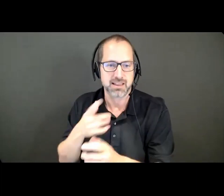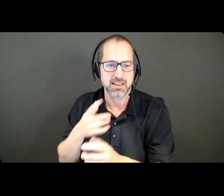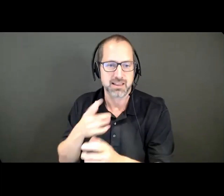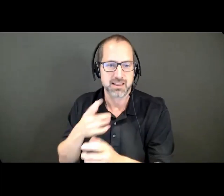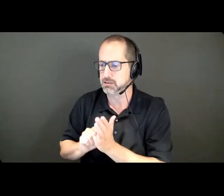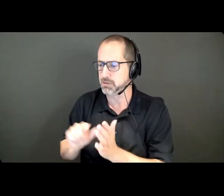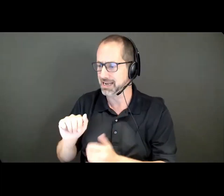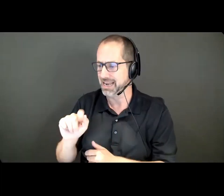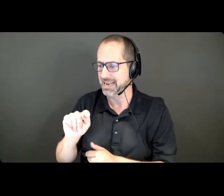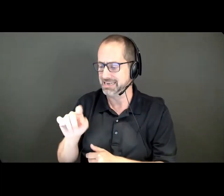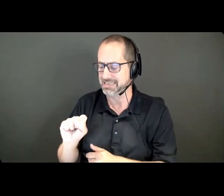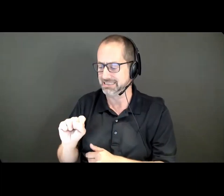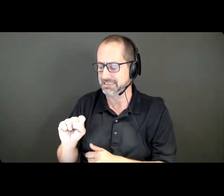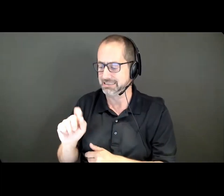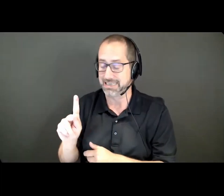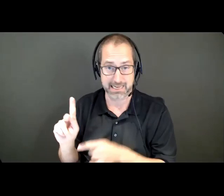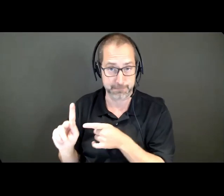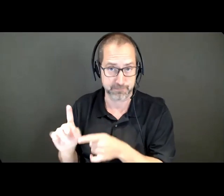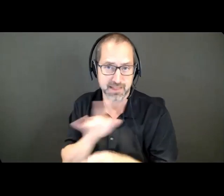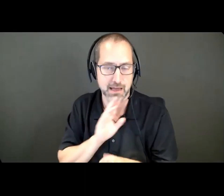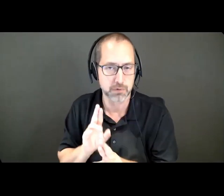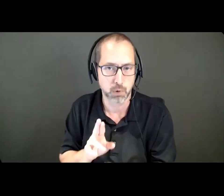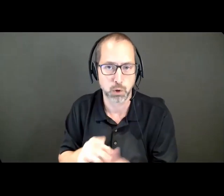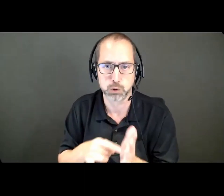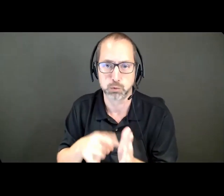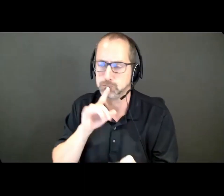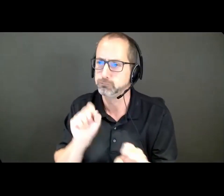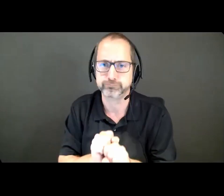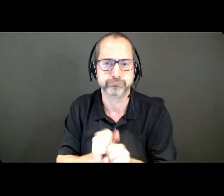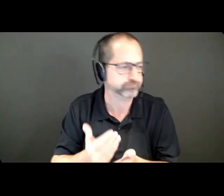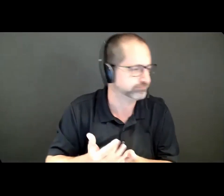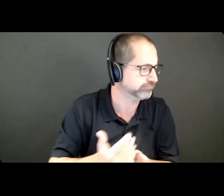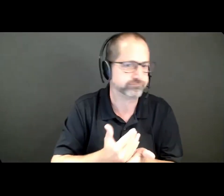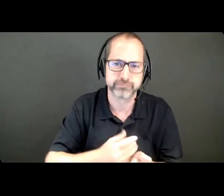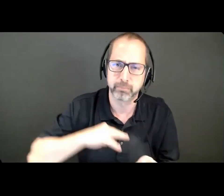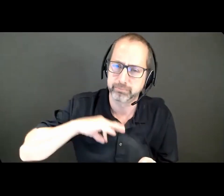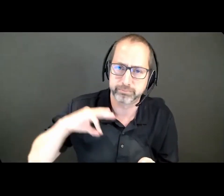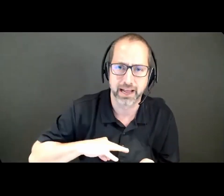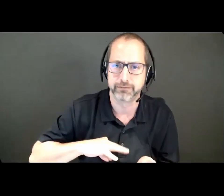and this report describes the enormous gains that access to assistive technology can have